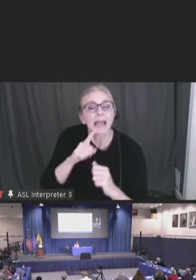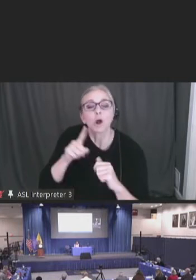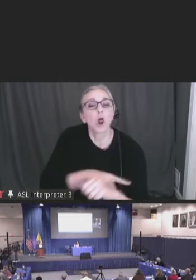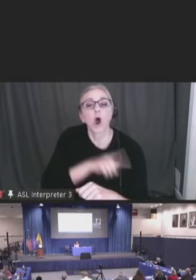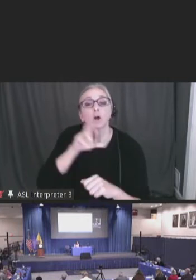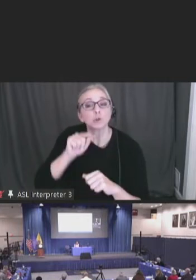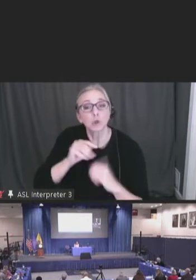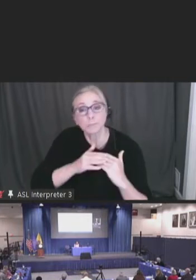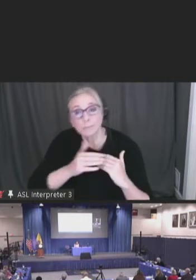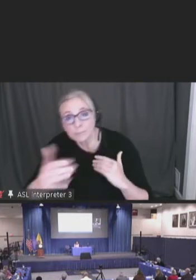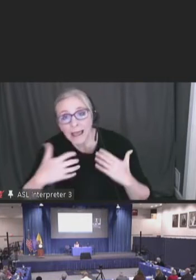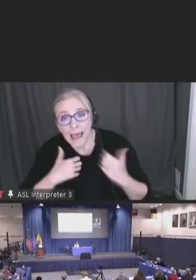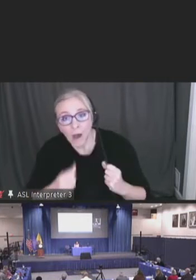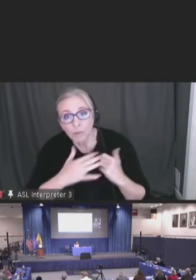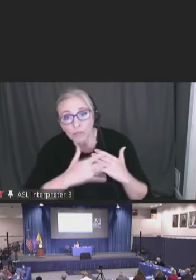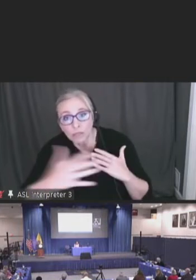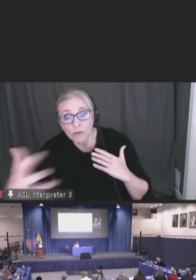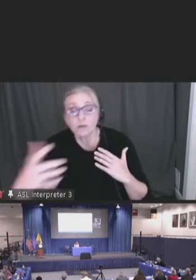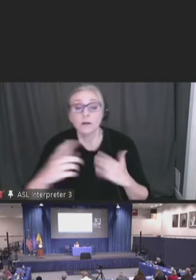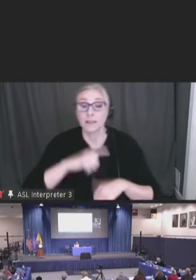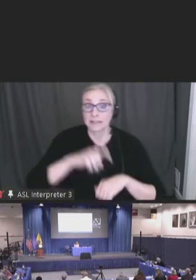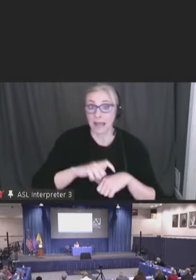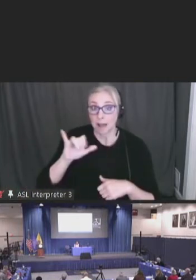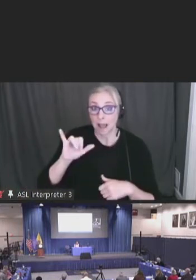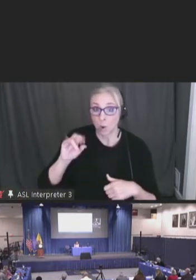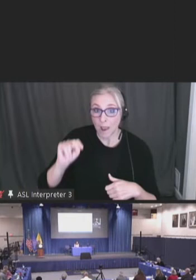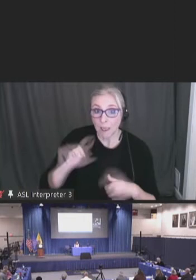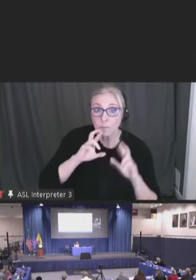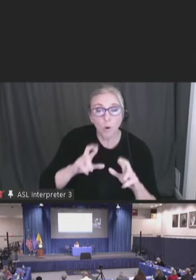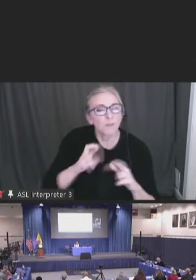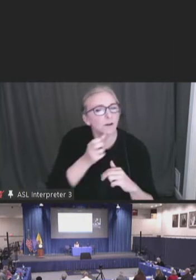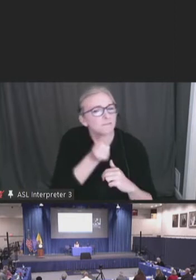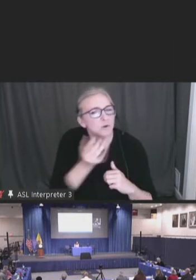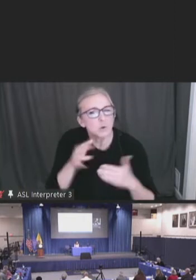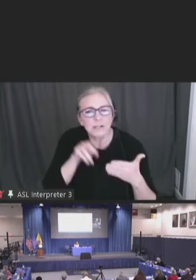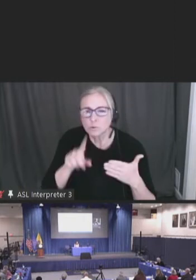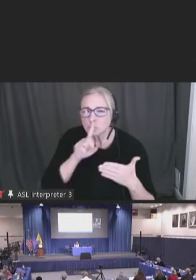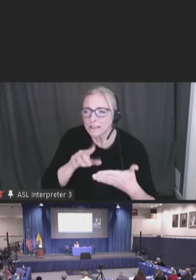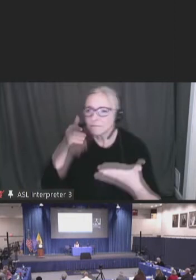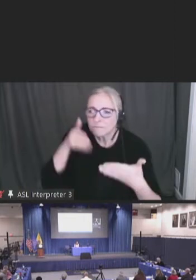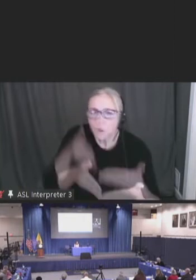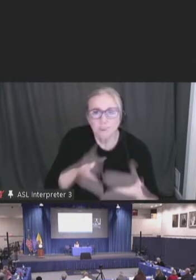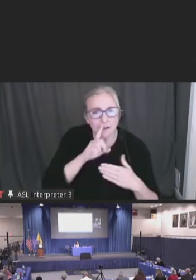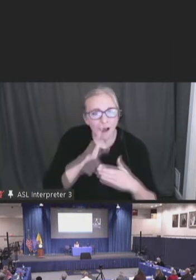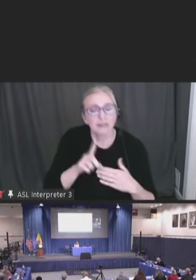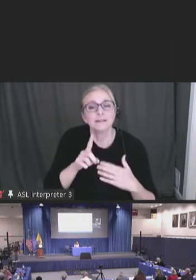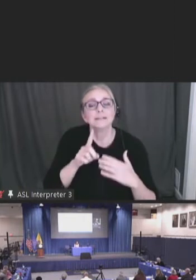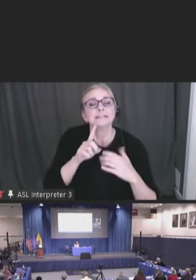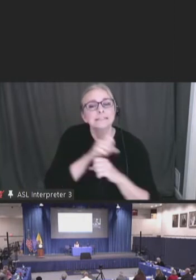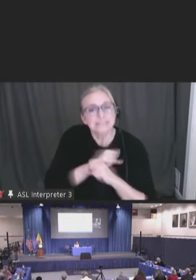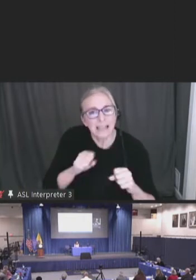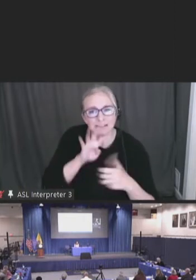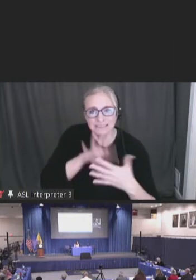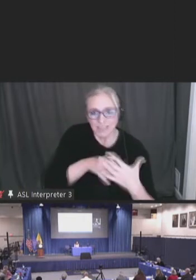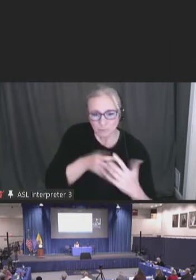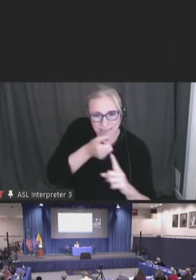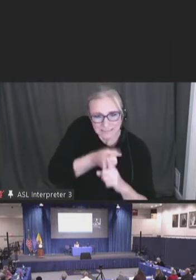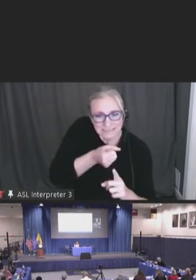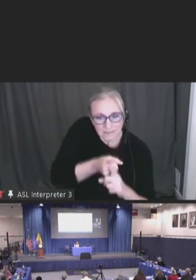And then at the time of the IOM report, very few studies had really studied the safety of a schedule -- the schedule as a whole. I practice as a primary care pediatrician.